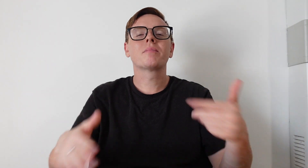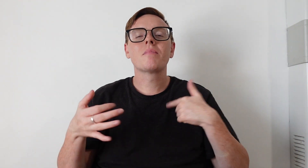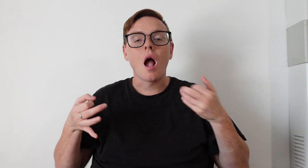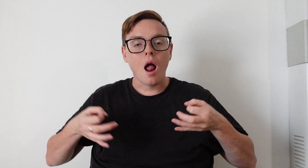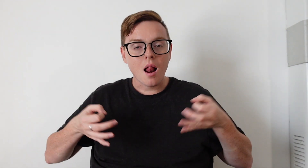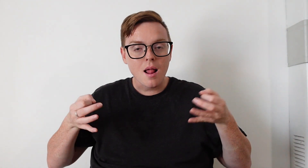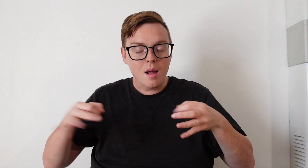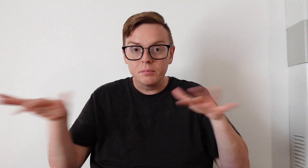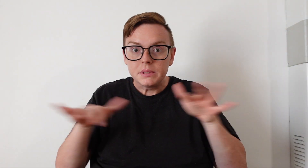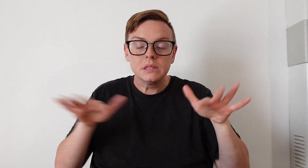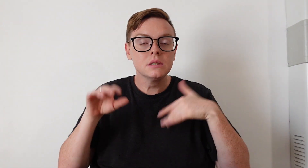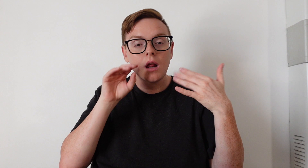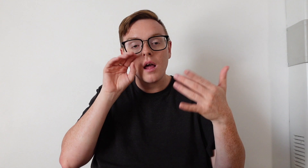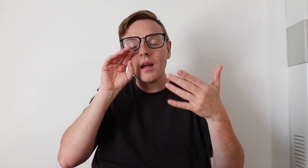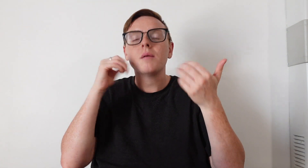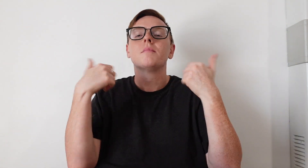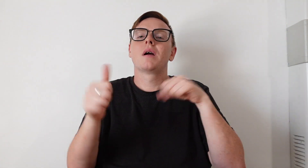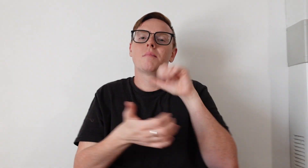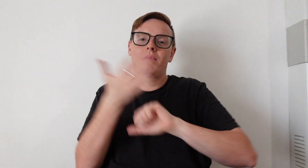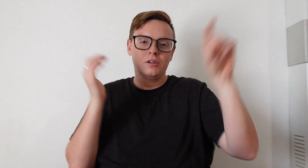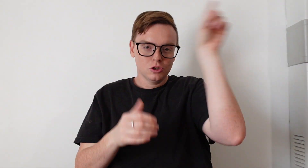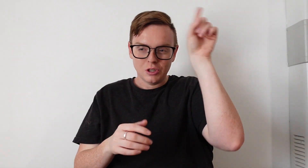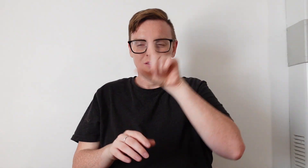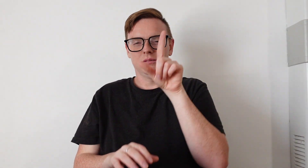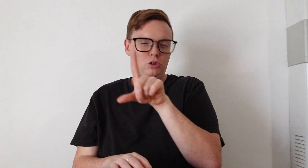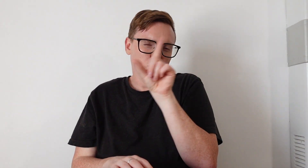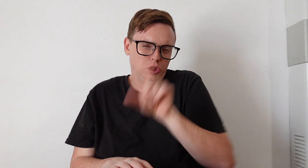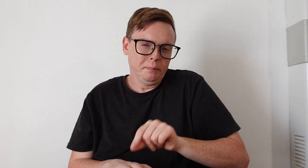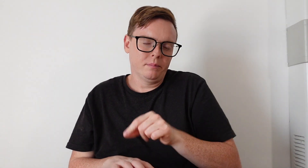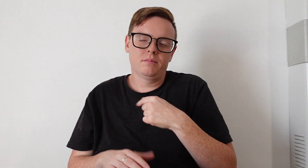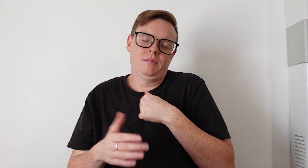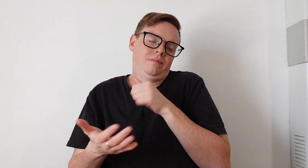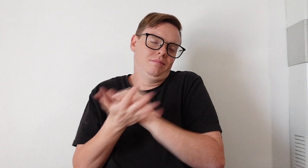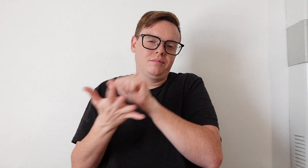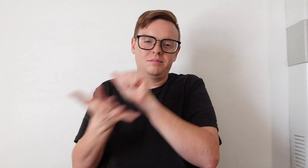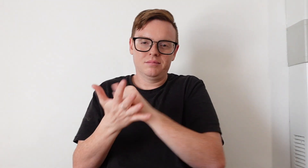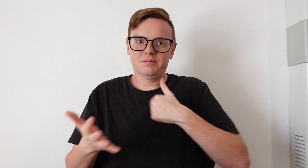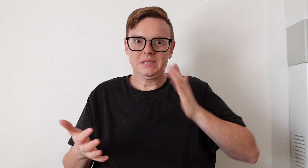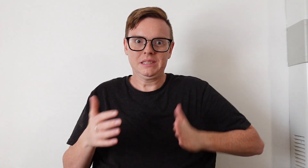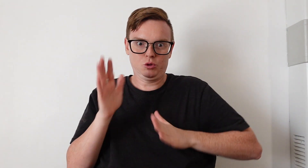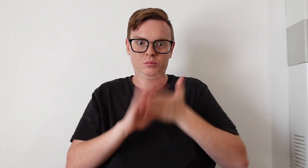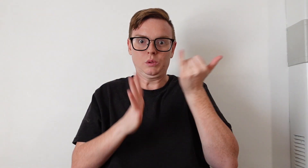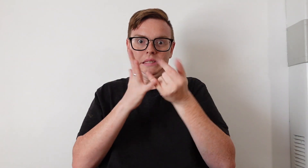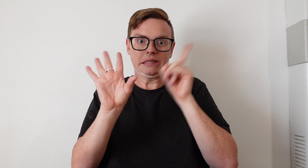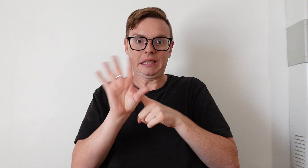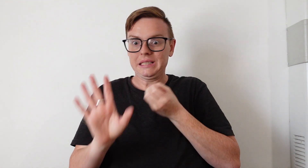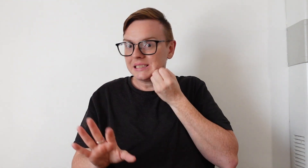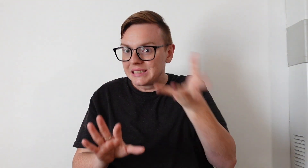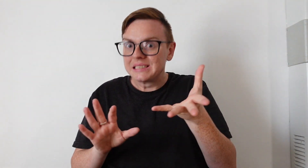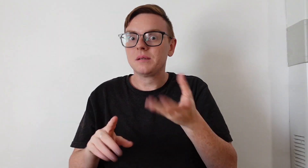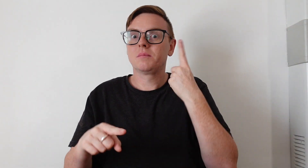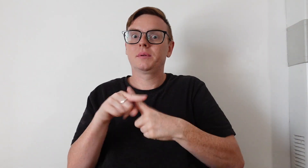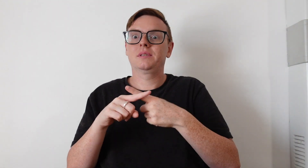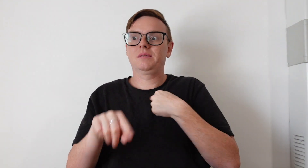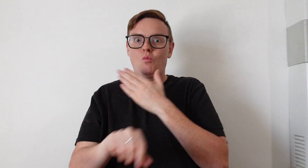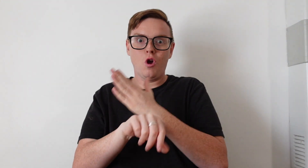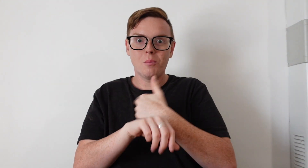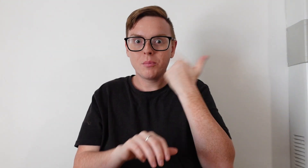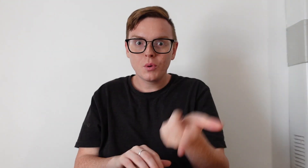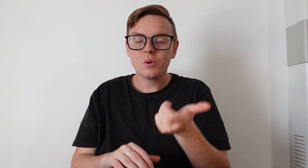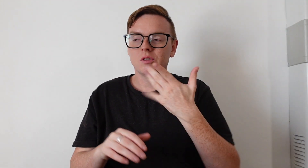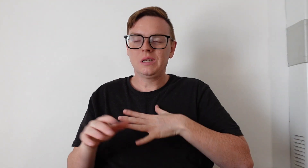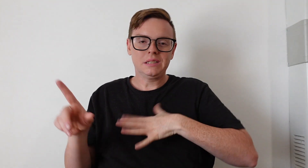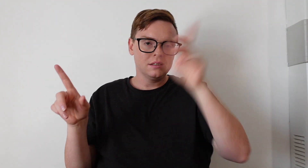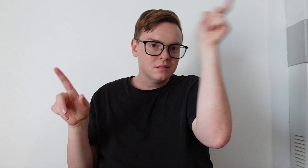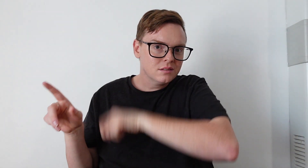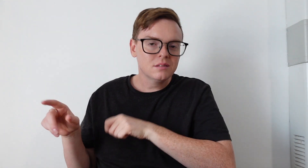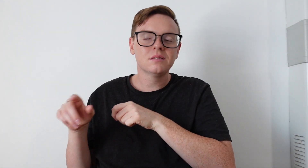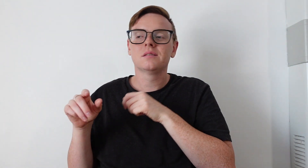I keep putting it off, I need it for Sydney in few days and I have work (filming) tomorrow.